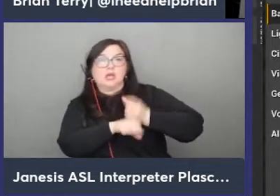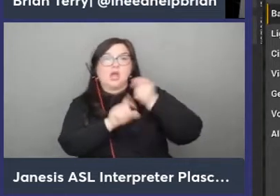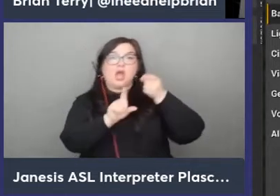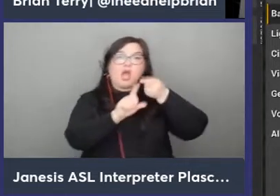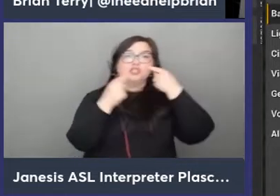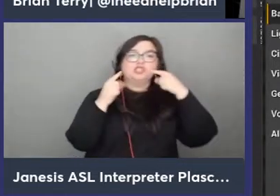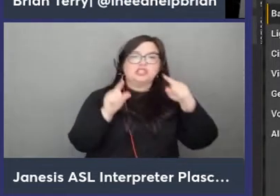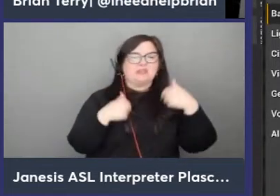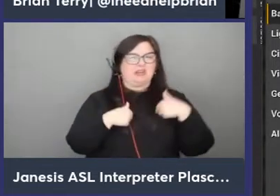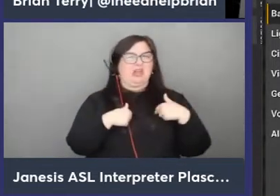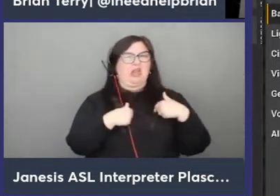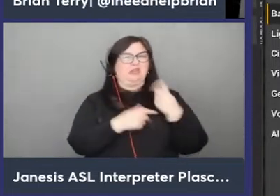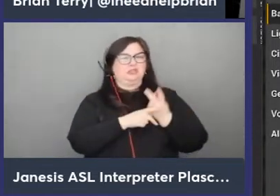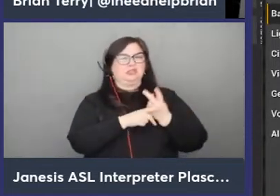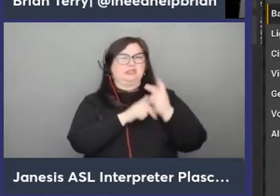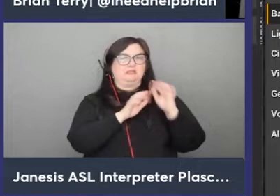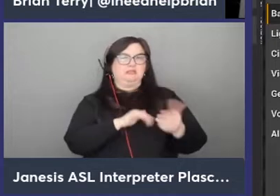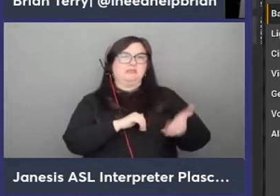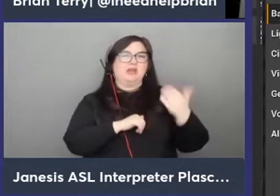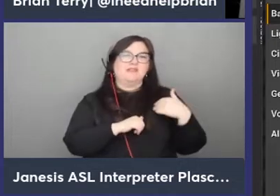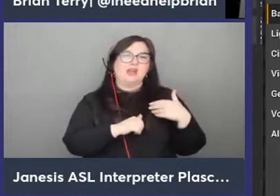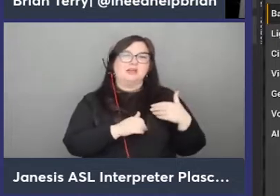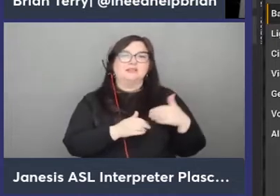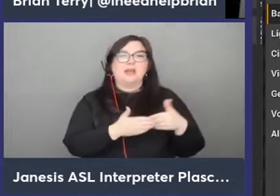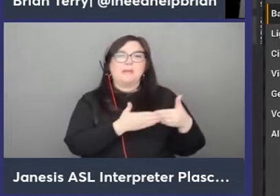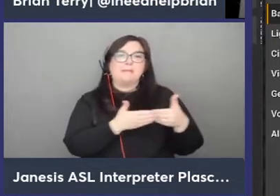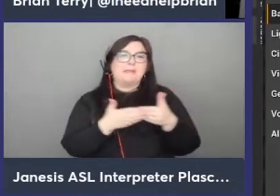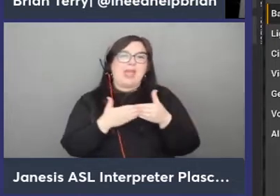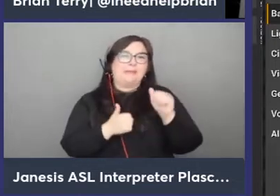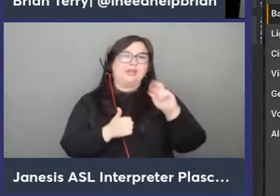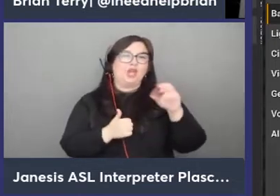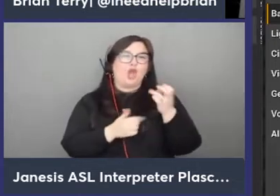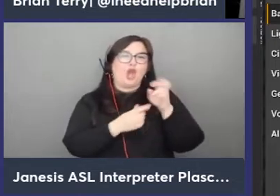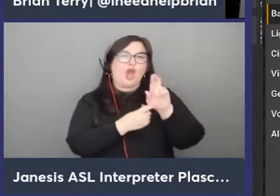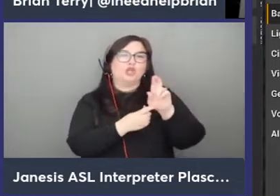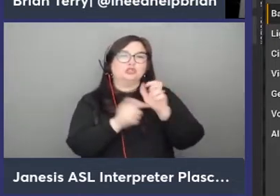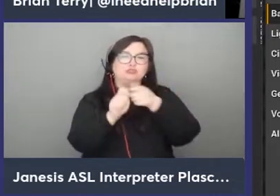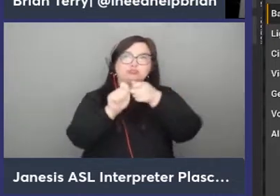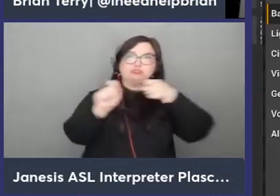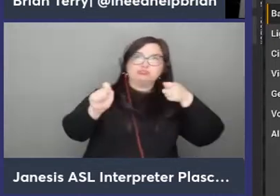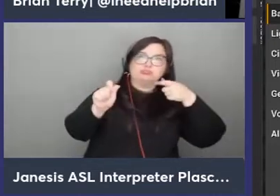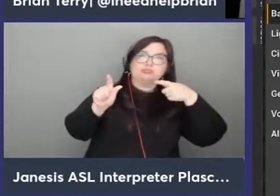Hey, maybe an archer shoots 10 arrows. Once you shoot 10 arrows, you achieve this.